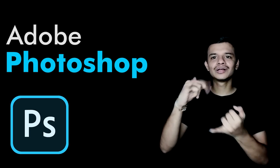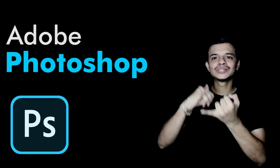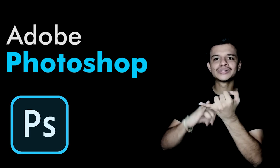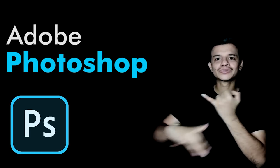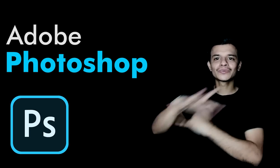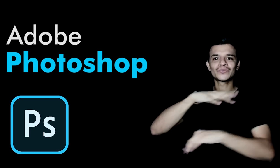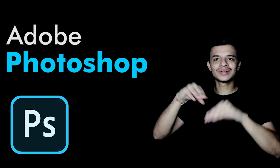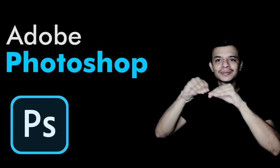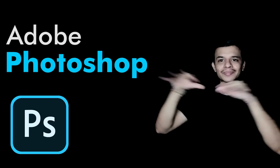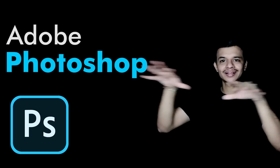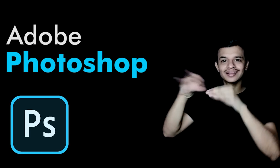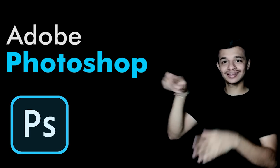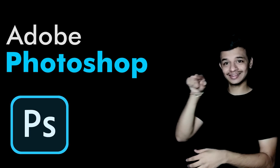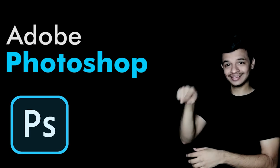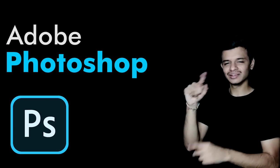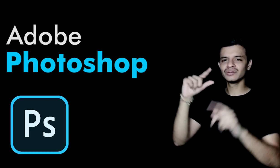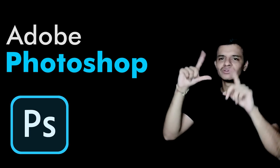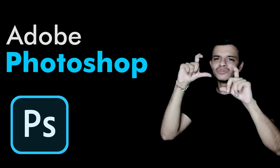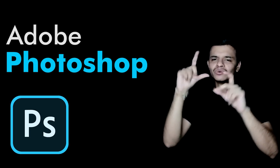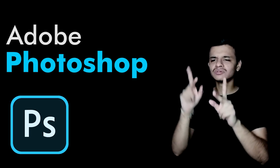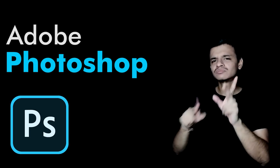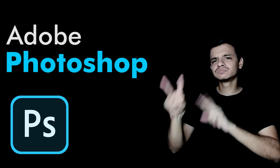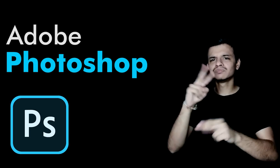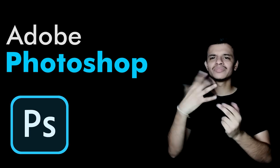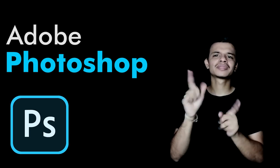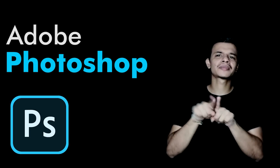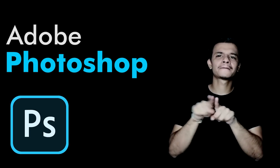2). Create social media posting.